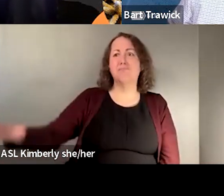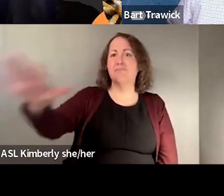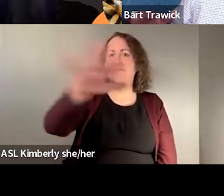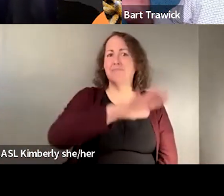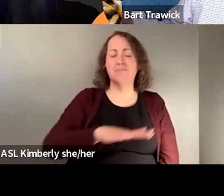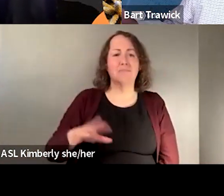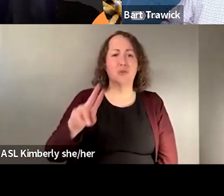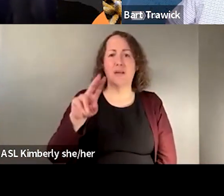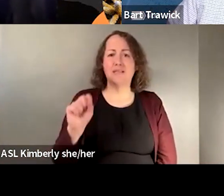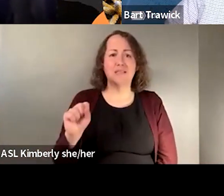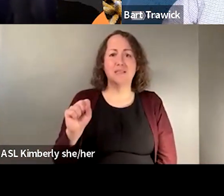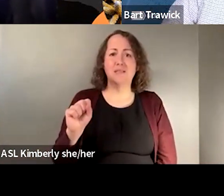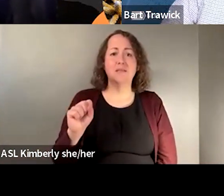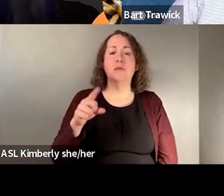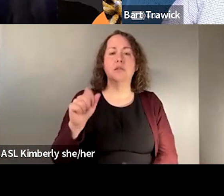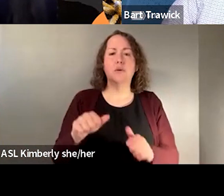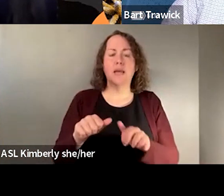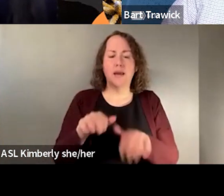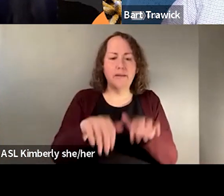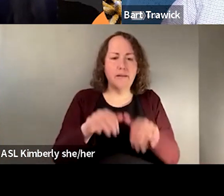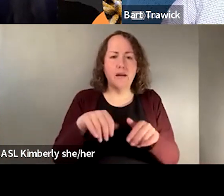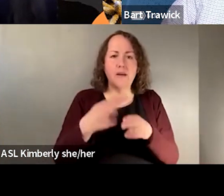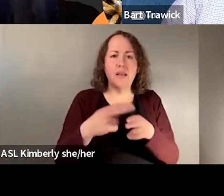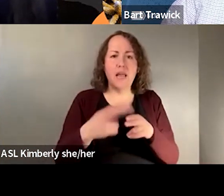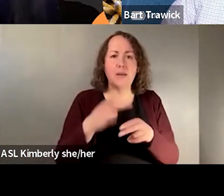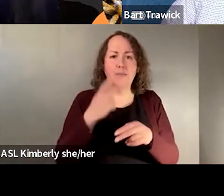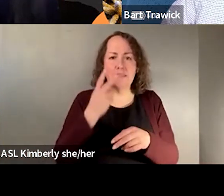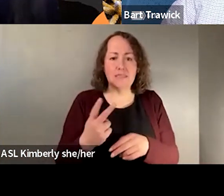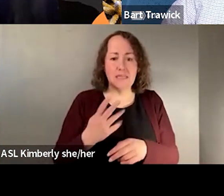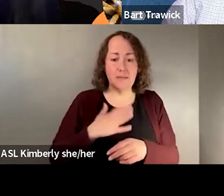You can look it up and see if your -- if your university is -- is represented there.